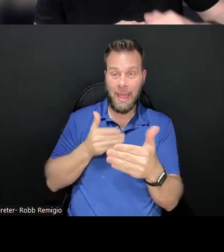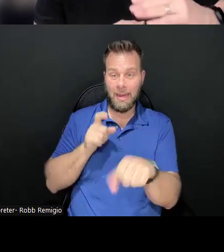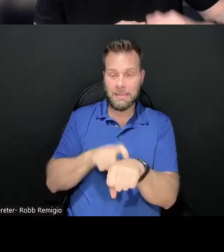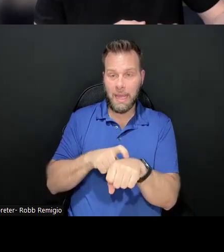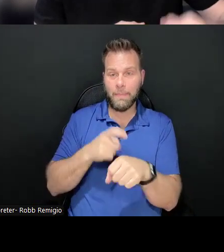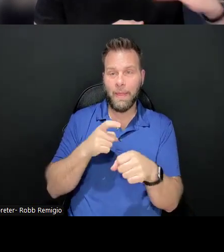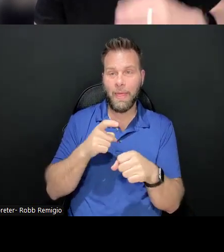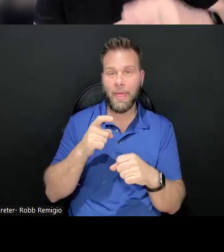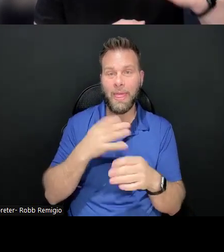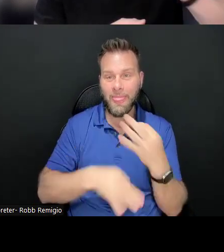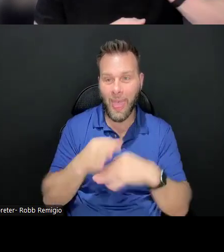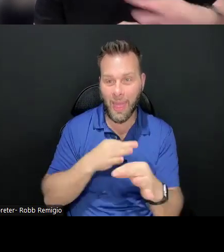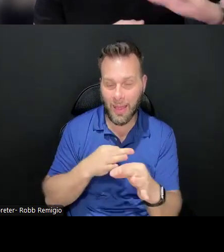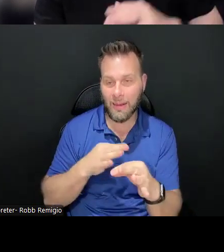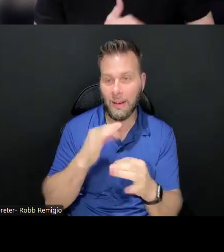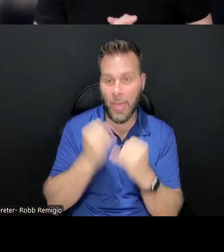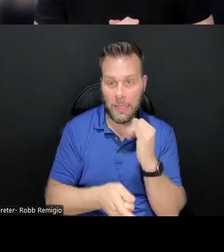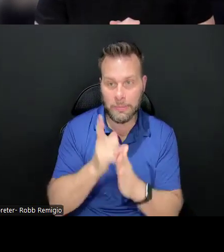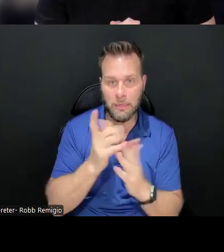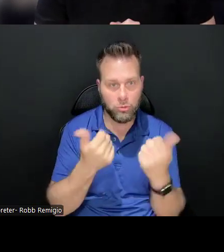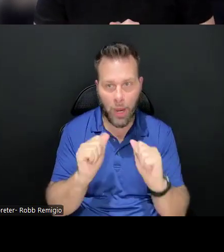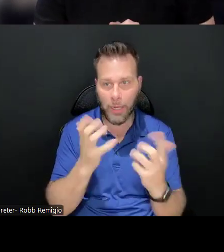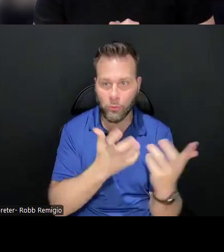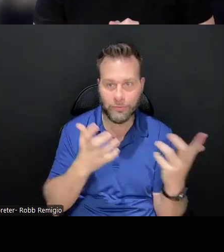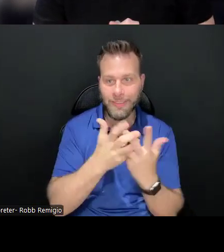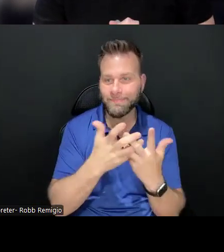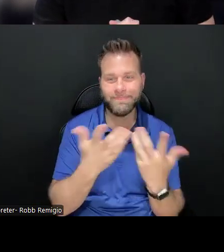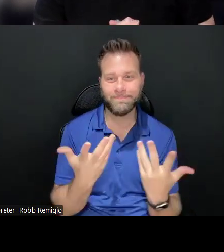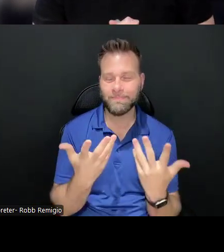advance than retrofit something. Every time we're talking about retrofitting, it becomes